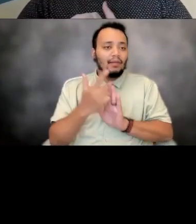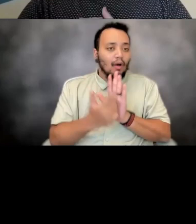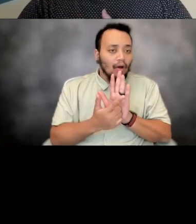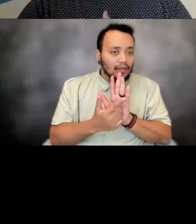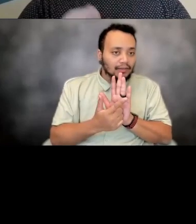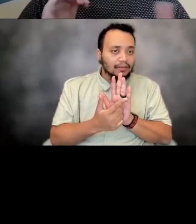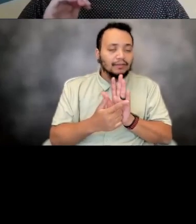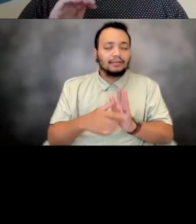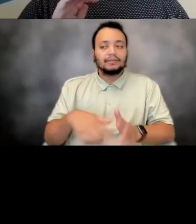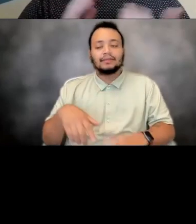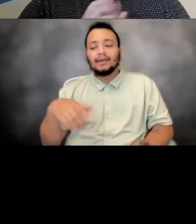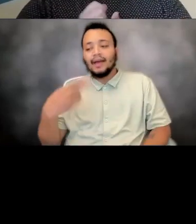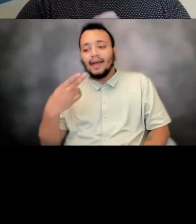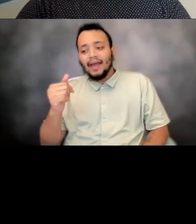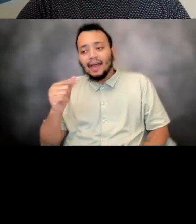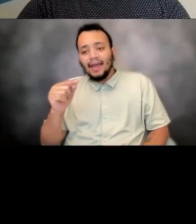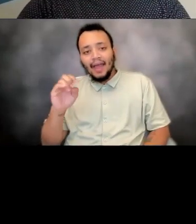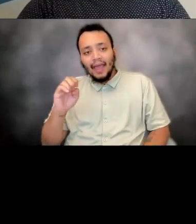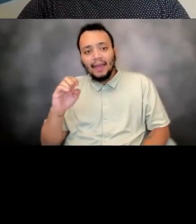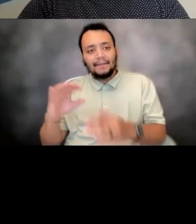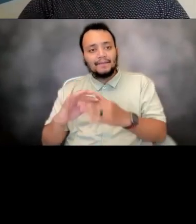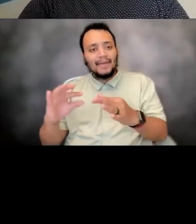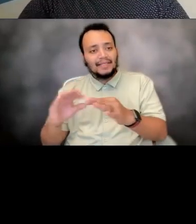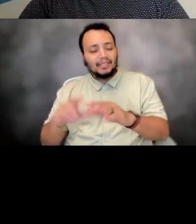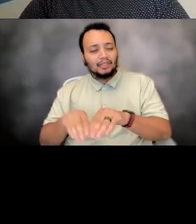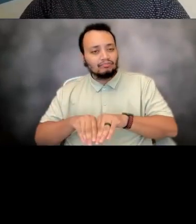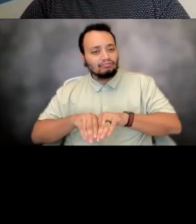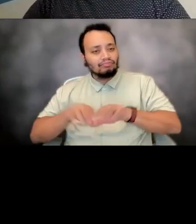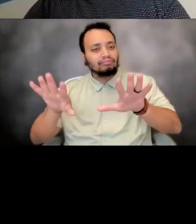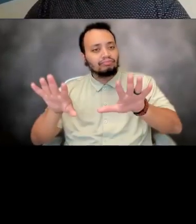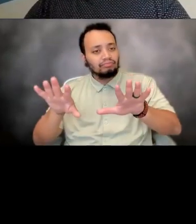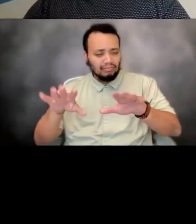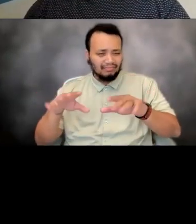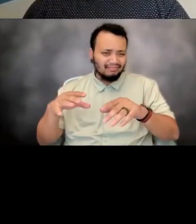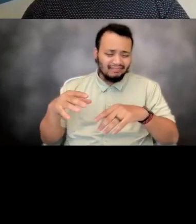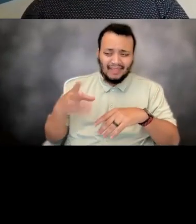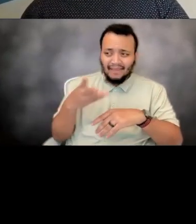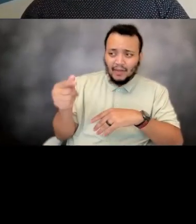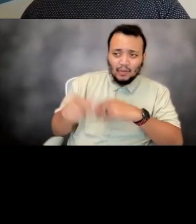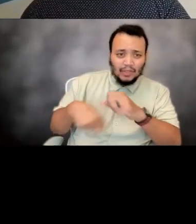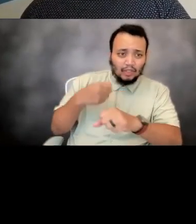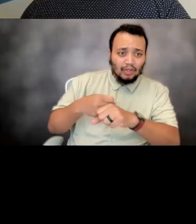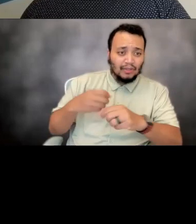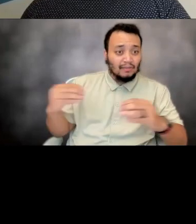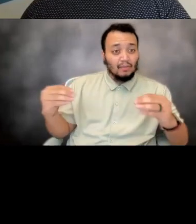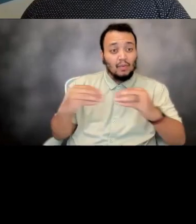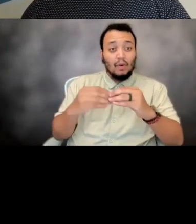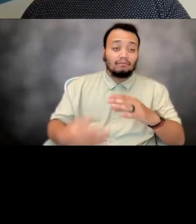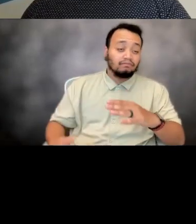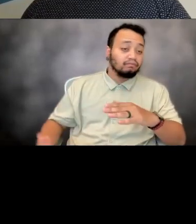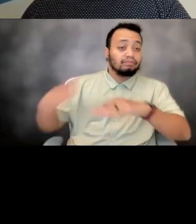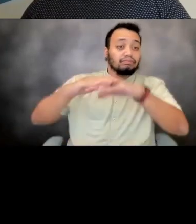hate messages and hate violence in the past few years. So one person shared,